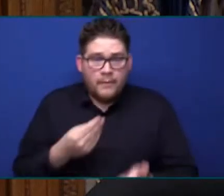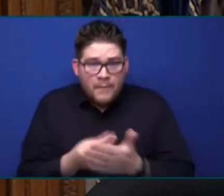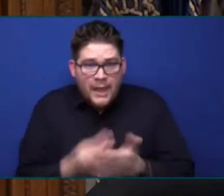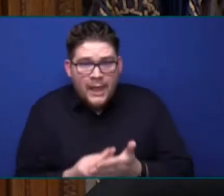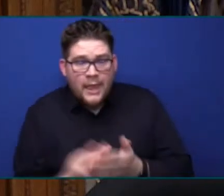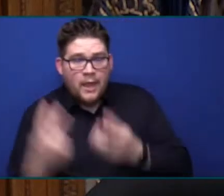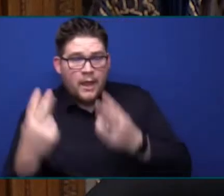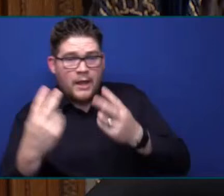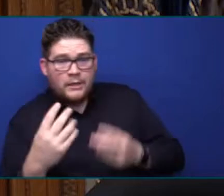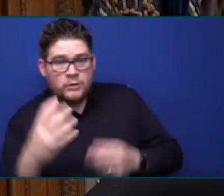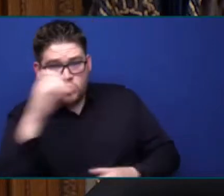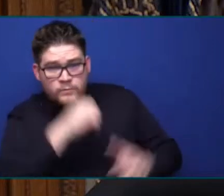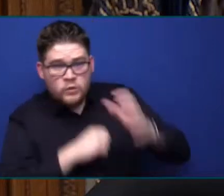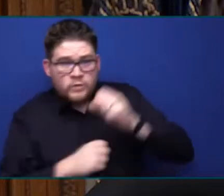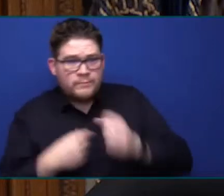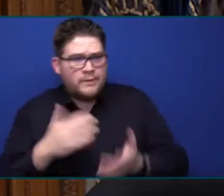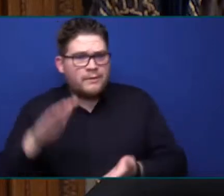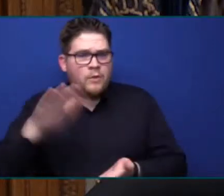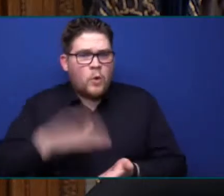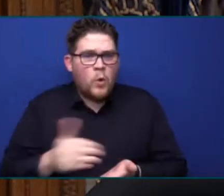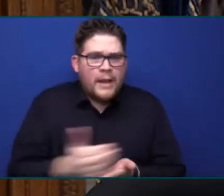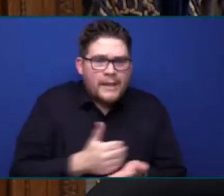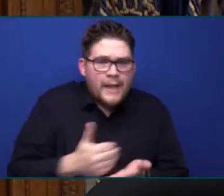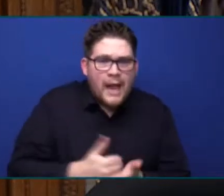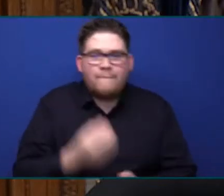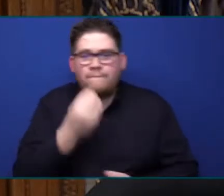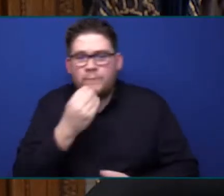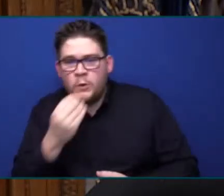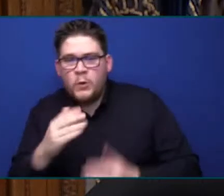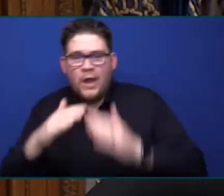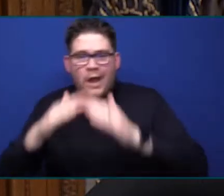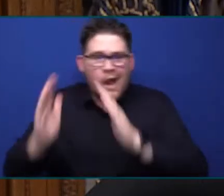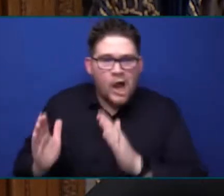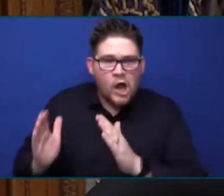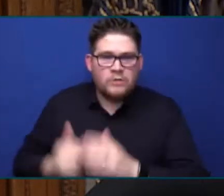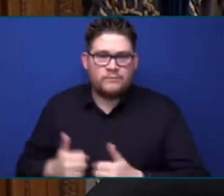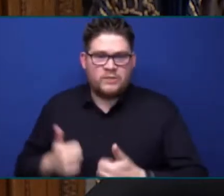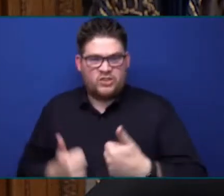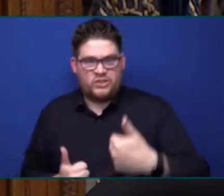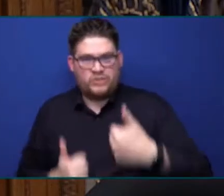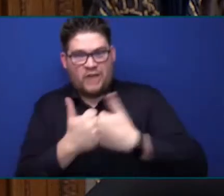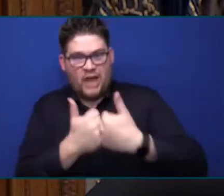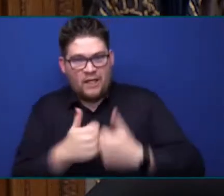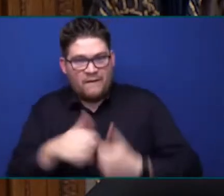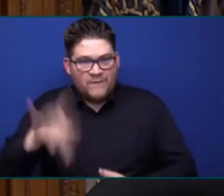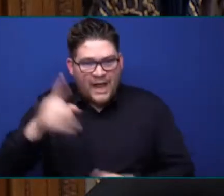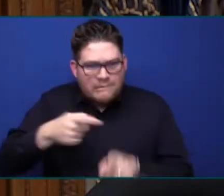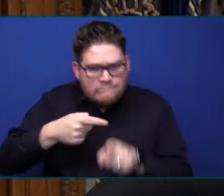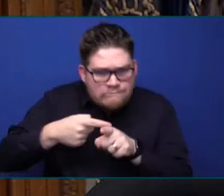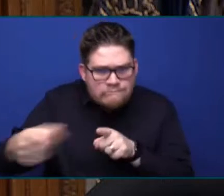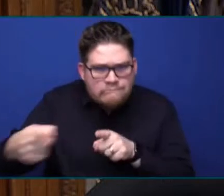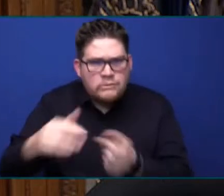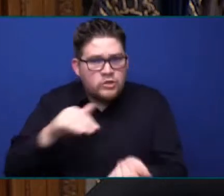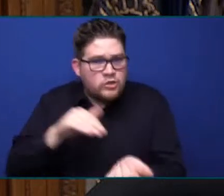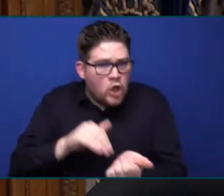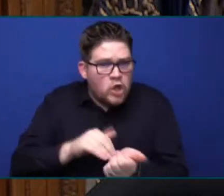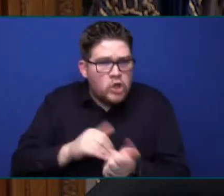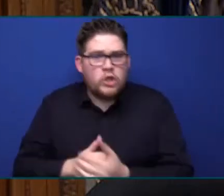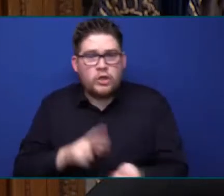(3) challenges with accessing specialized health care; (4) struggles to obtaining meaningful employment; and